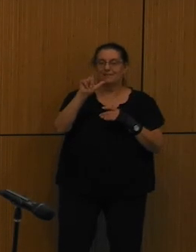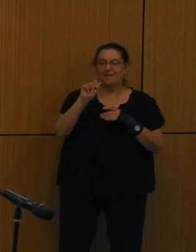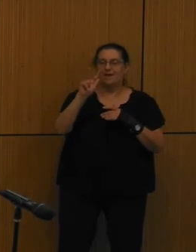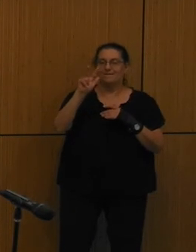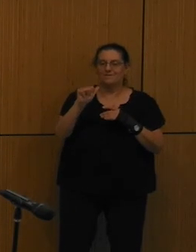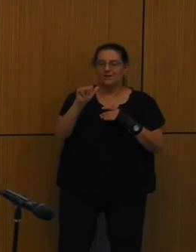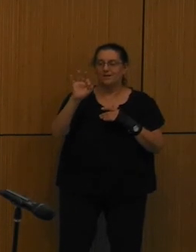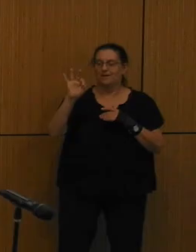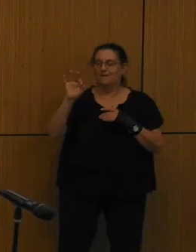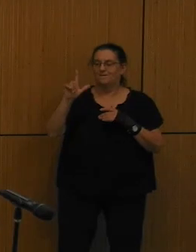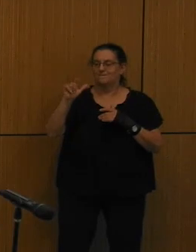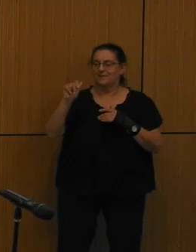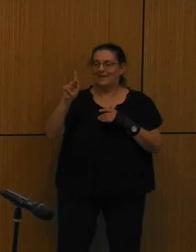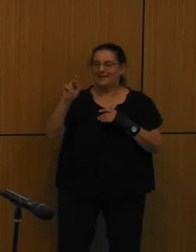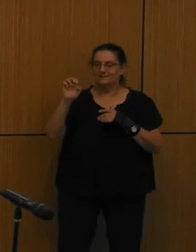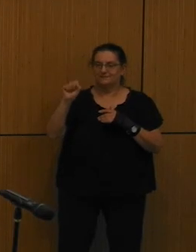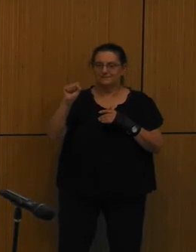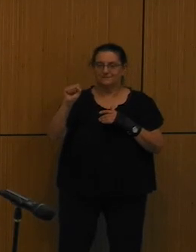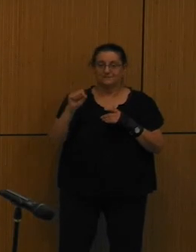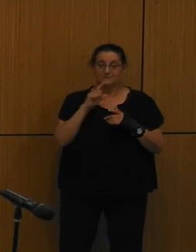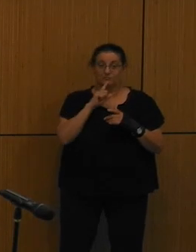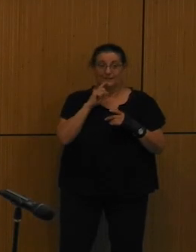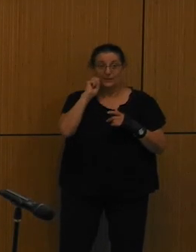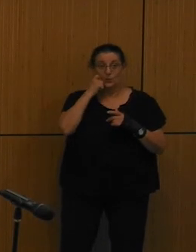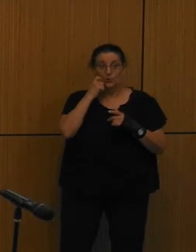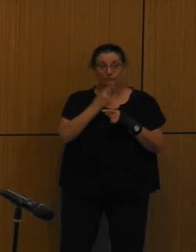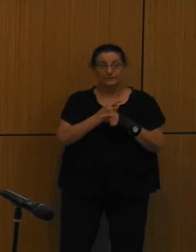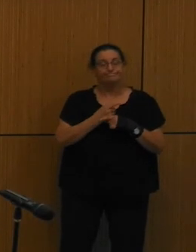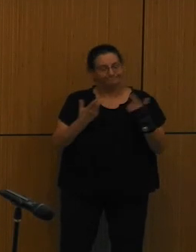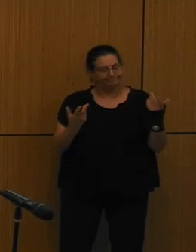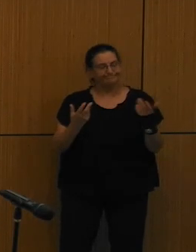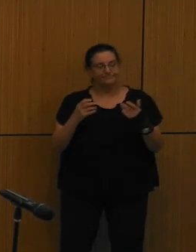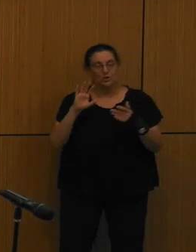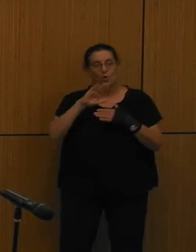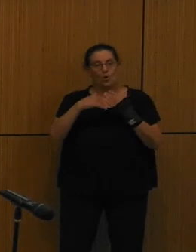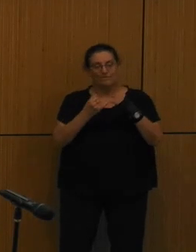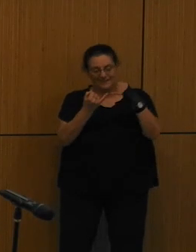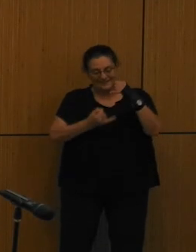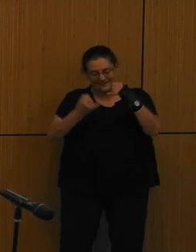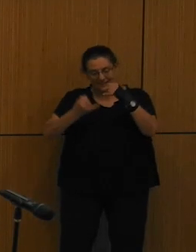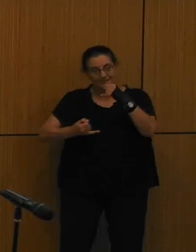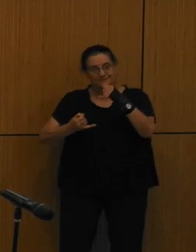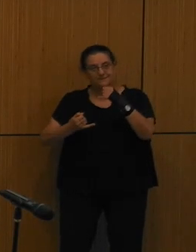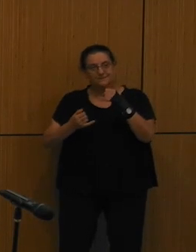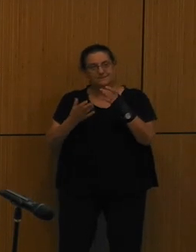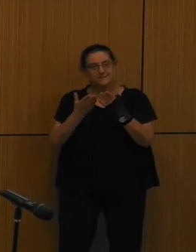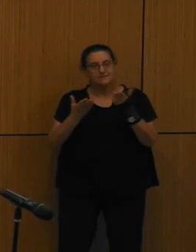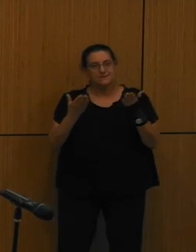And so it's kind of cool. All these thin sections are basically showing us the same geological process